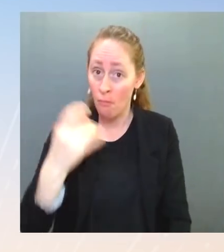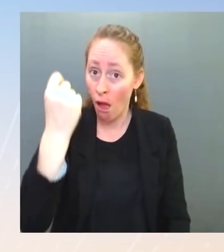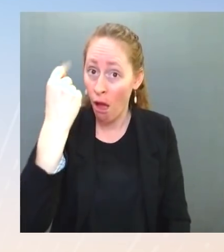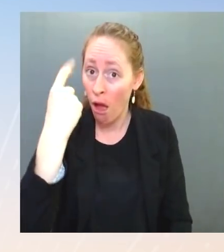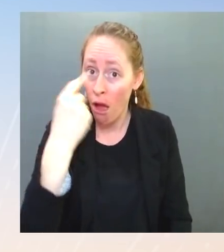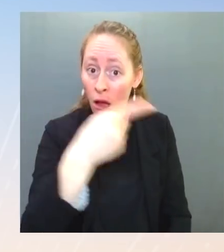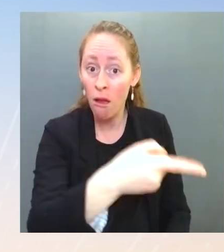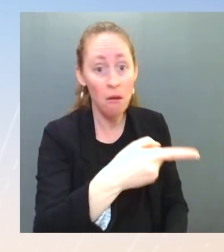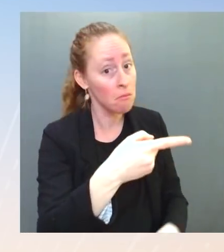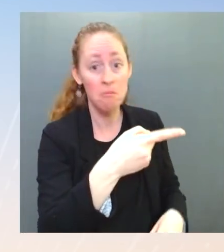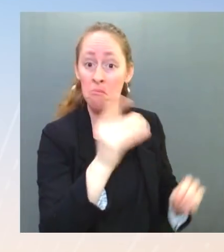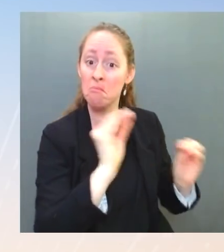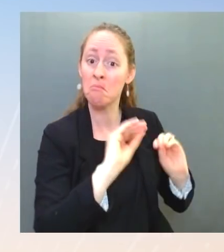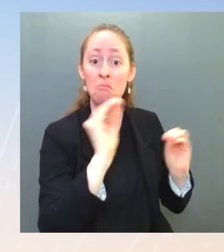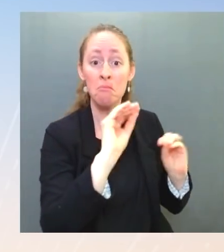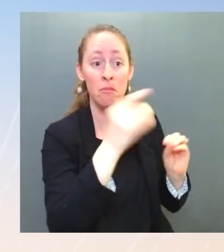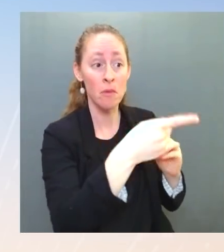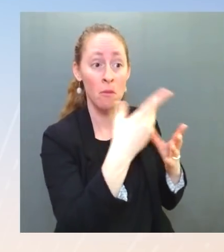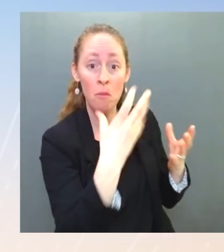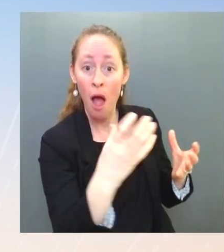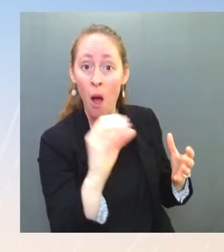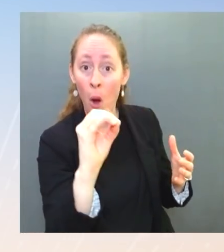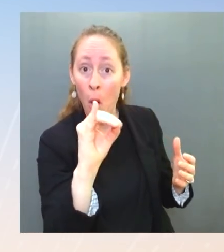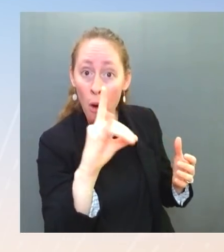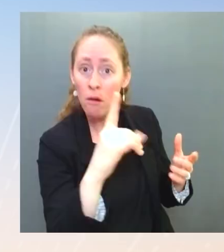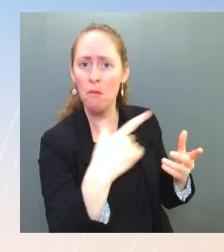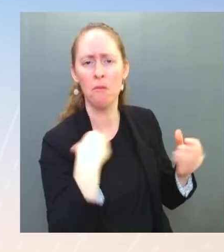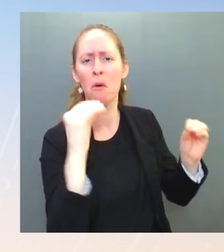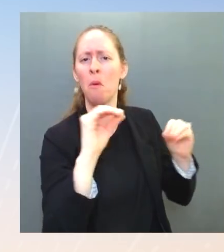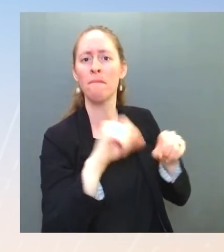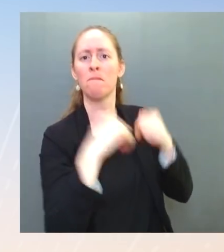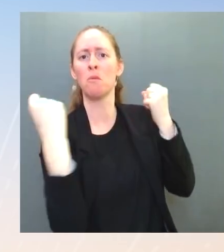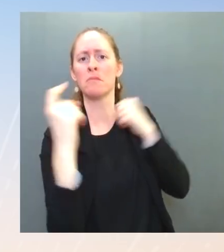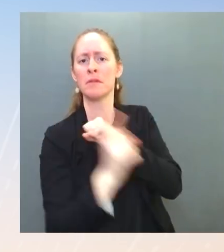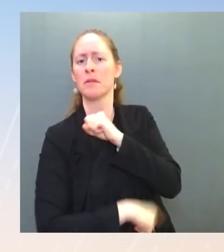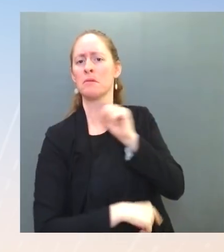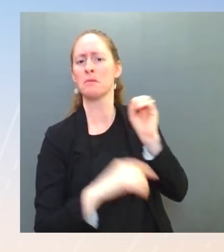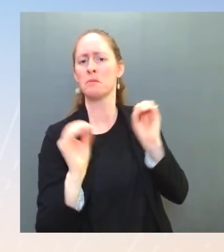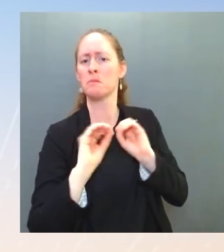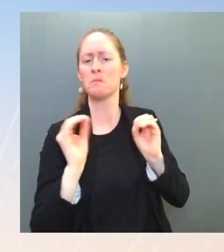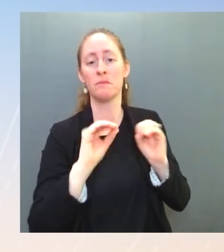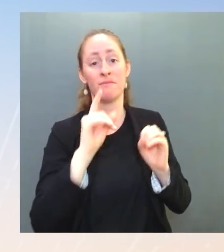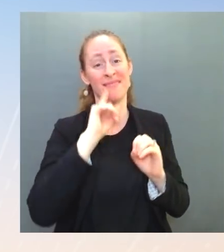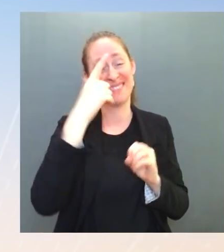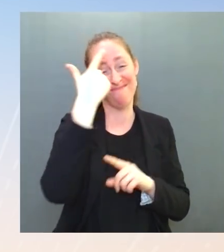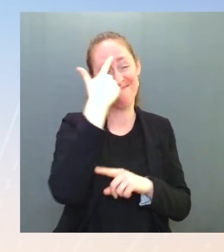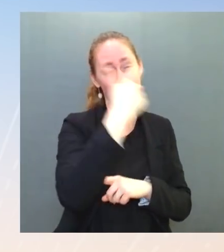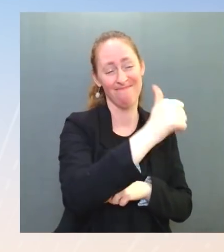have their own calculations. The Press: It wasn't that explicit ask? Ms. Psaki: It was conveying exactly how I just described it.